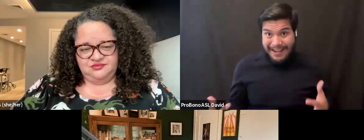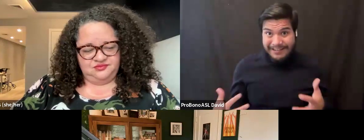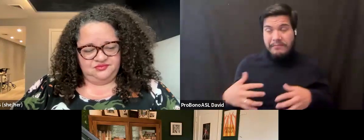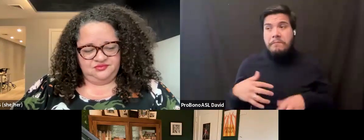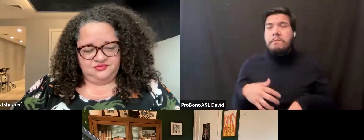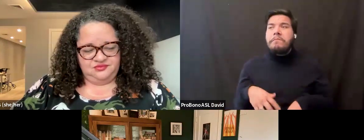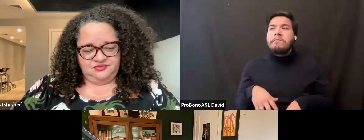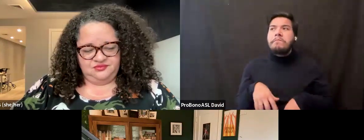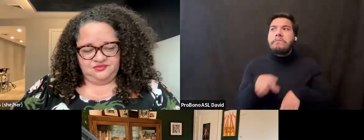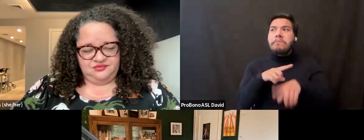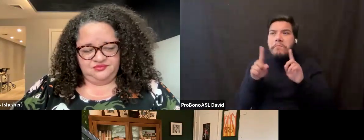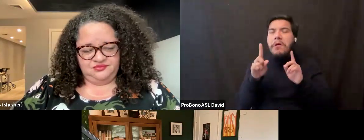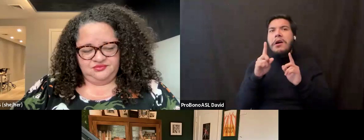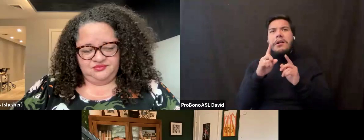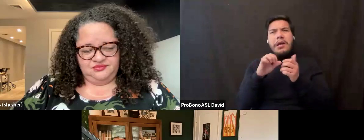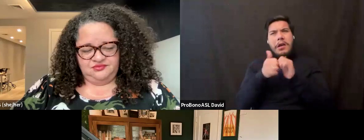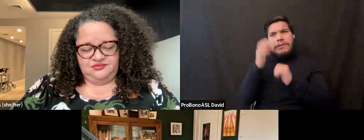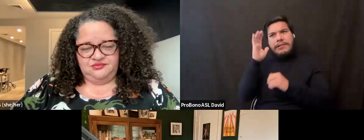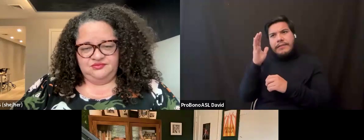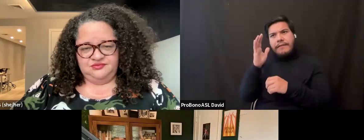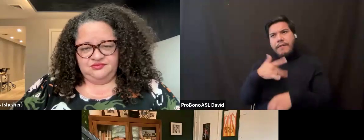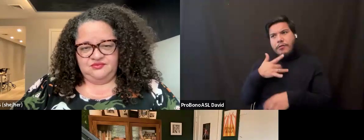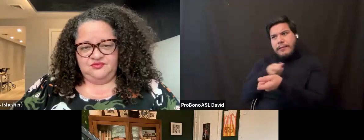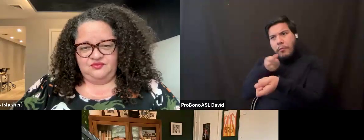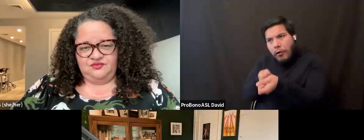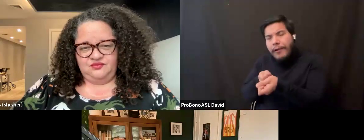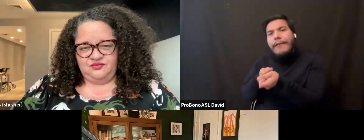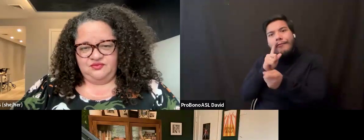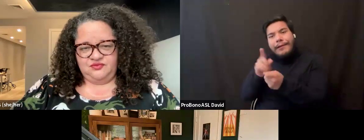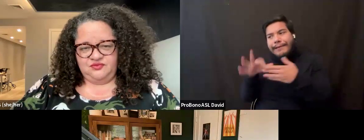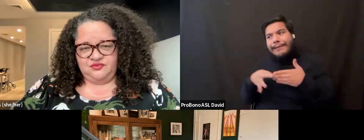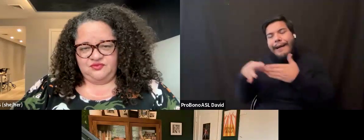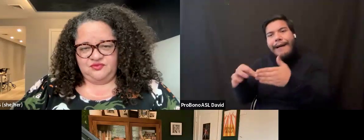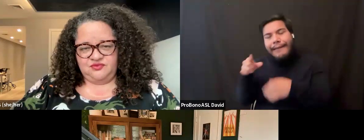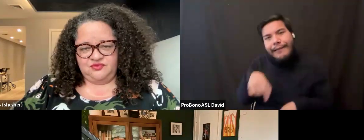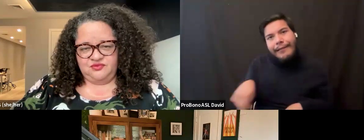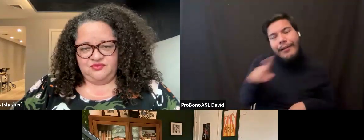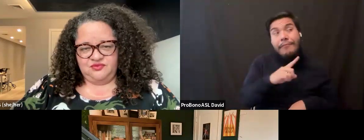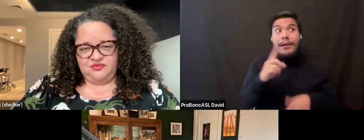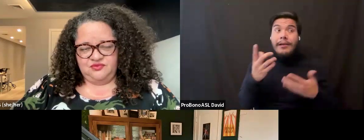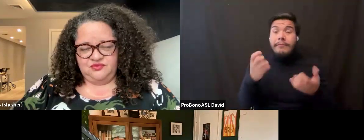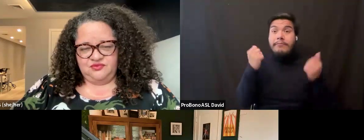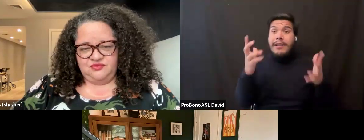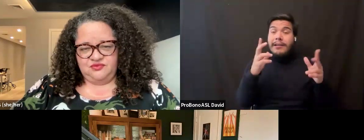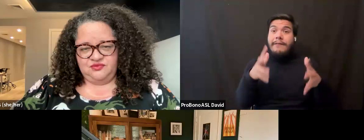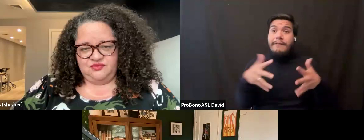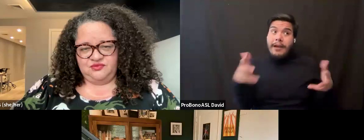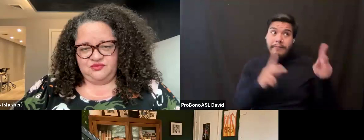way that felt supportive and sort of held their hand through a bunch of stuff that frankly lots of other fat people that I knew did not want to hold their